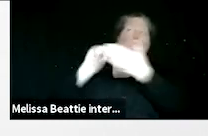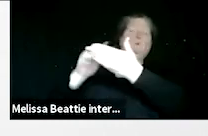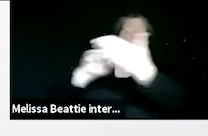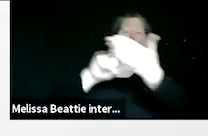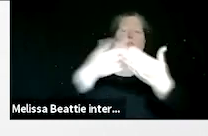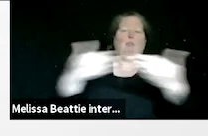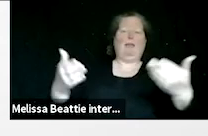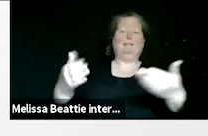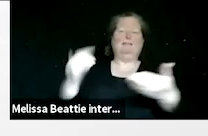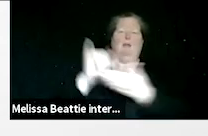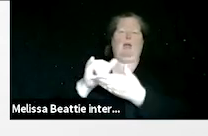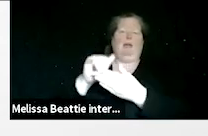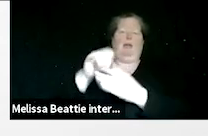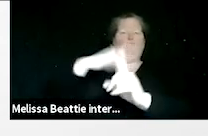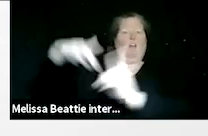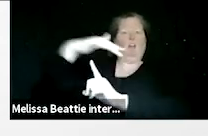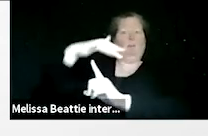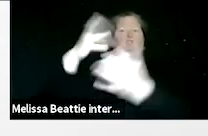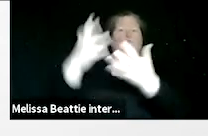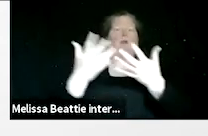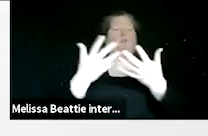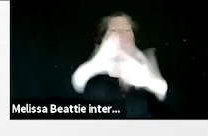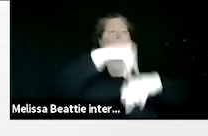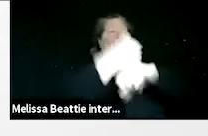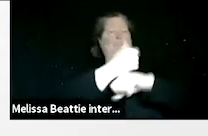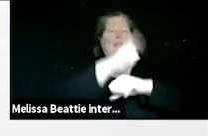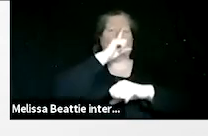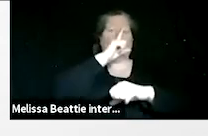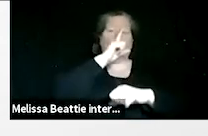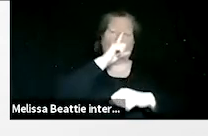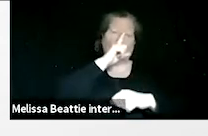Environment that you want to create in in in the reality of the world we are we have around us.